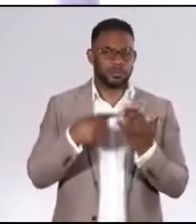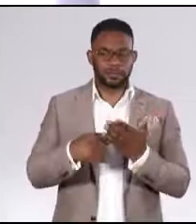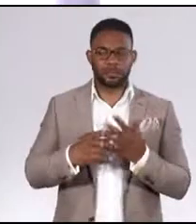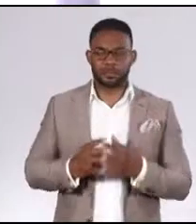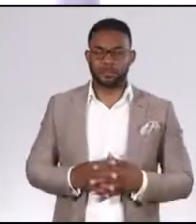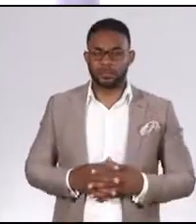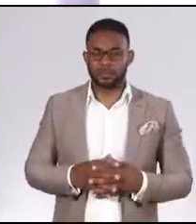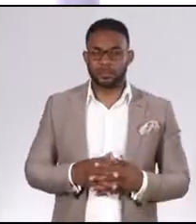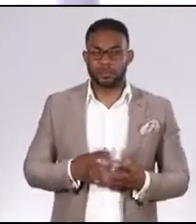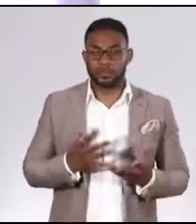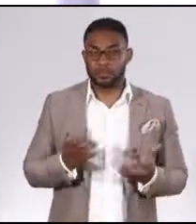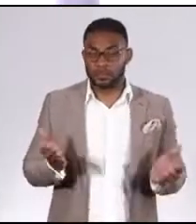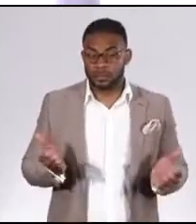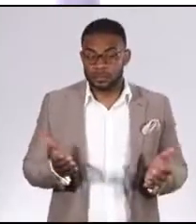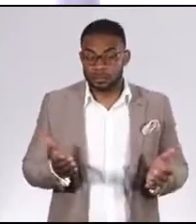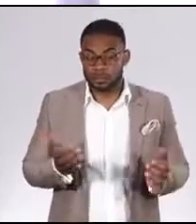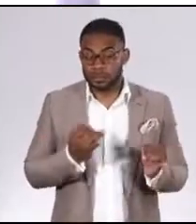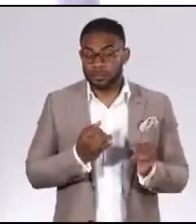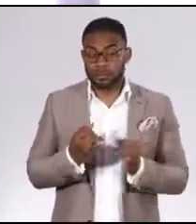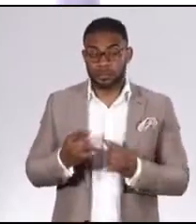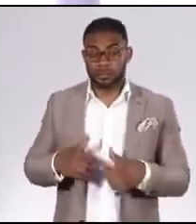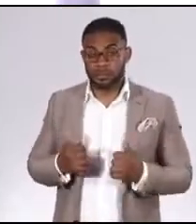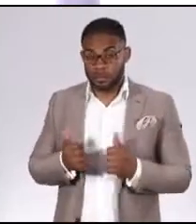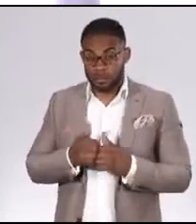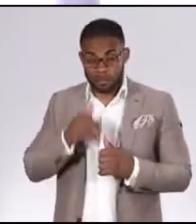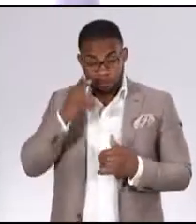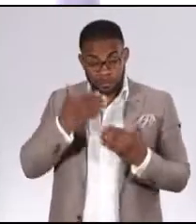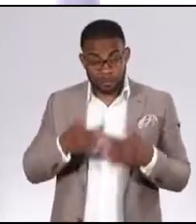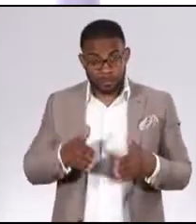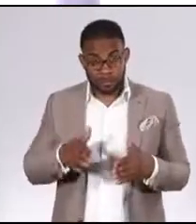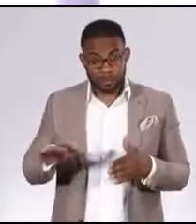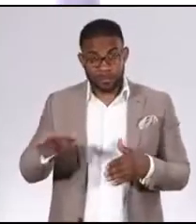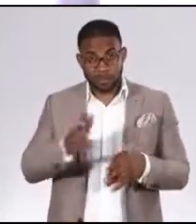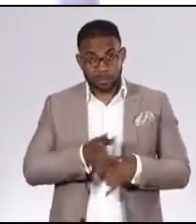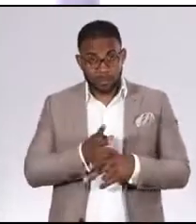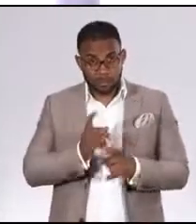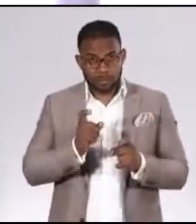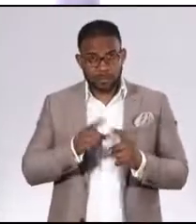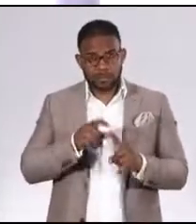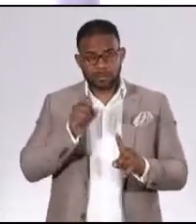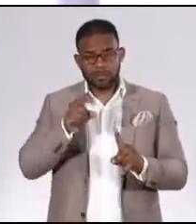We want to encourage individuals living with hearing loss and their caregivers to contribute to the dialogue.